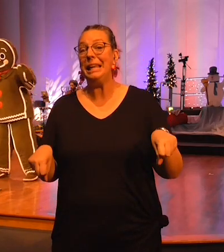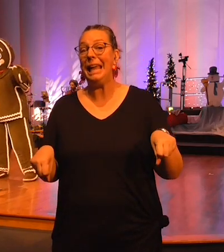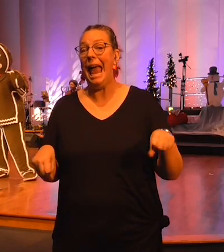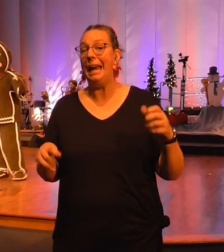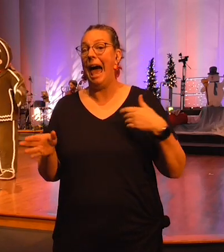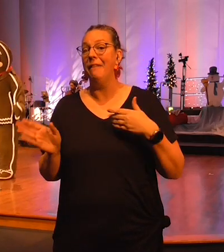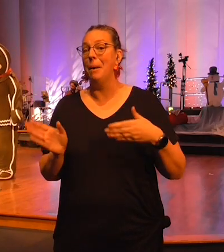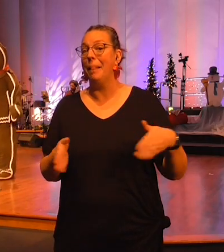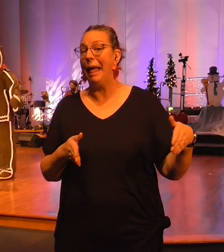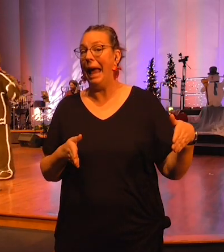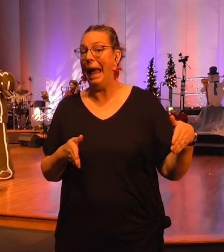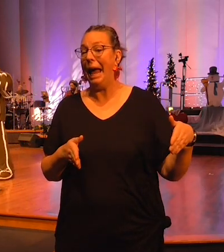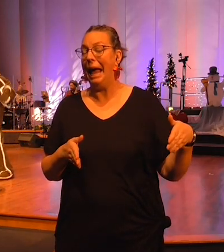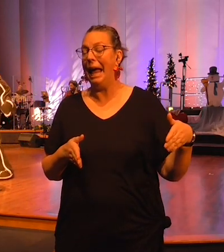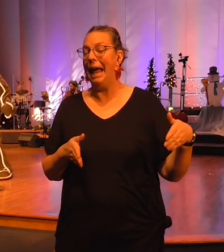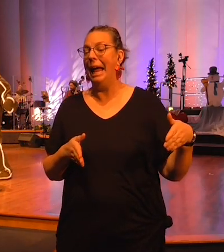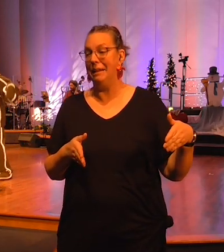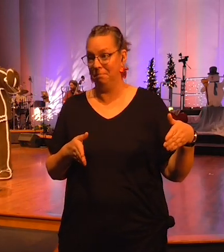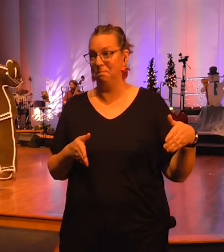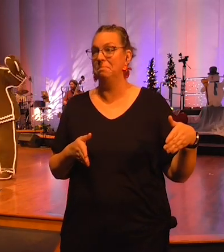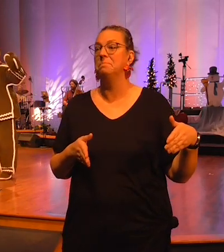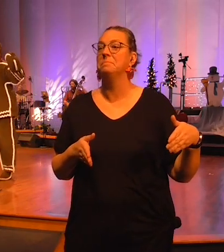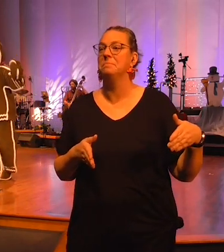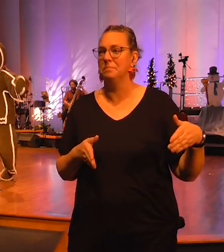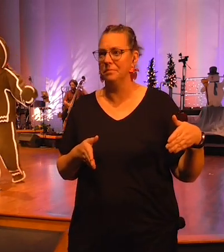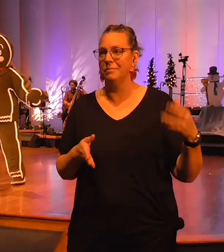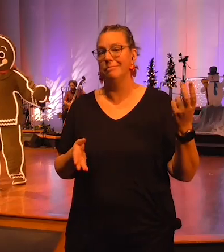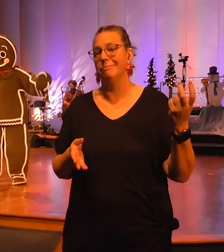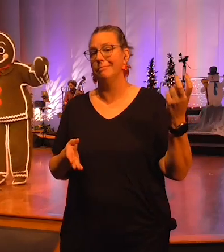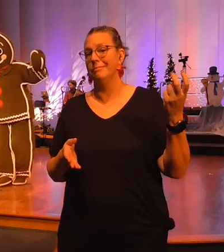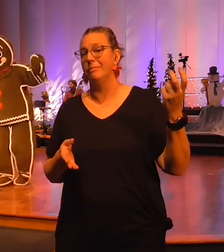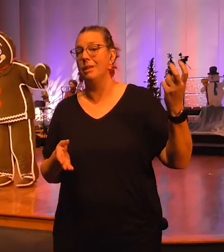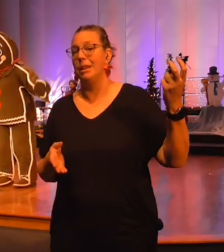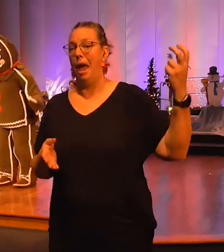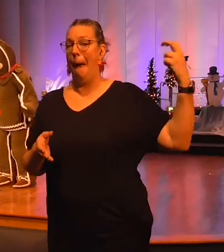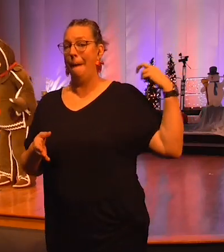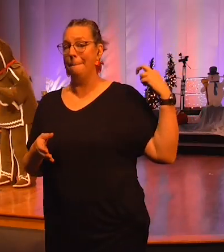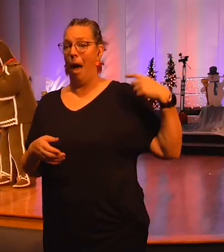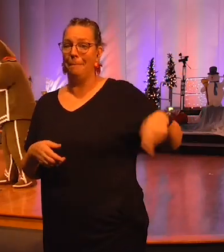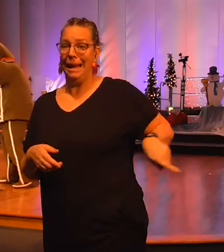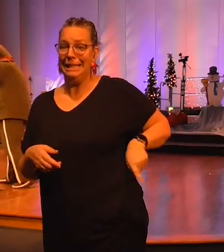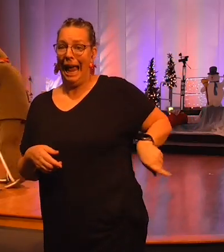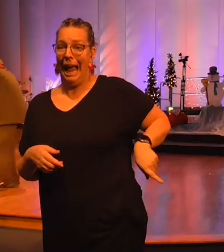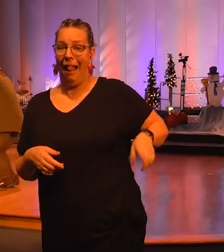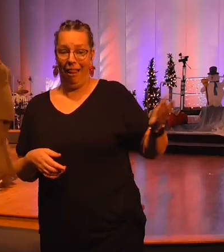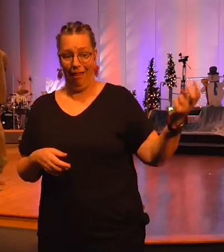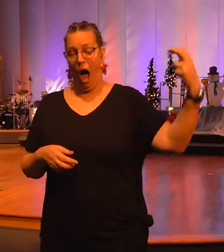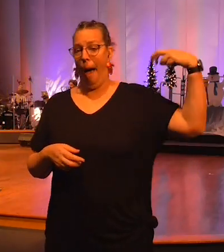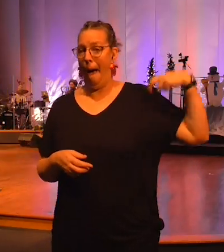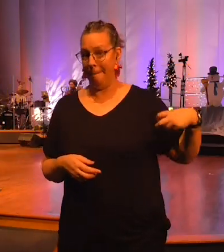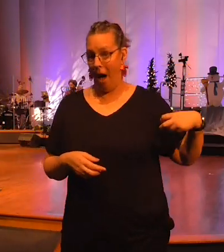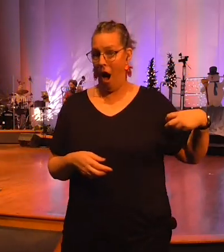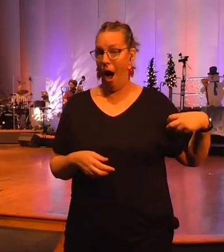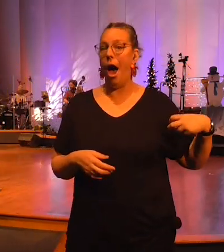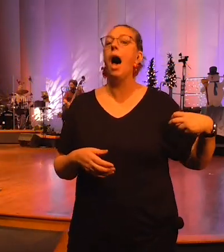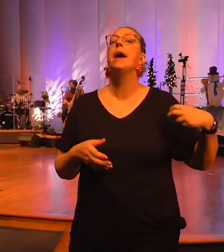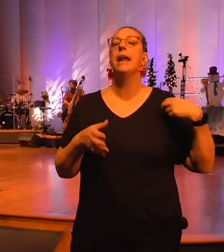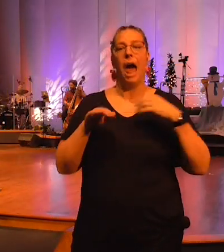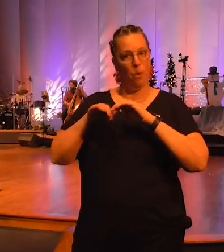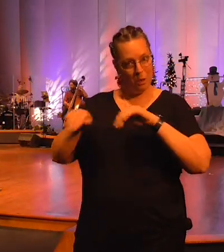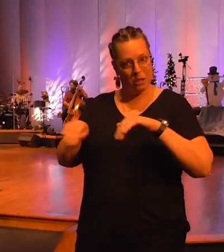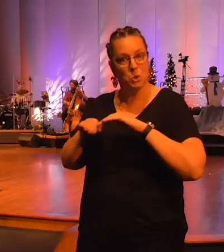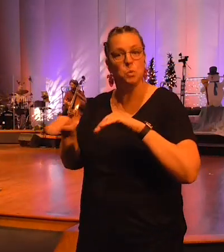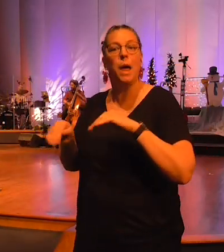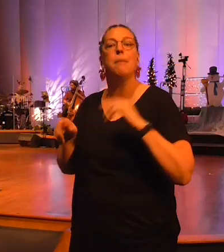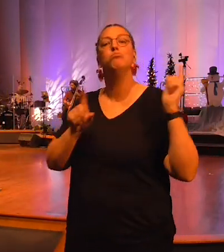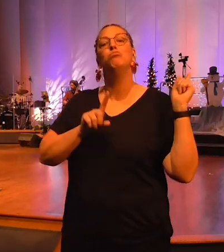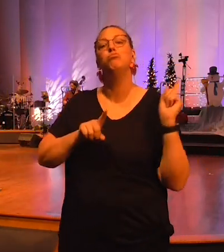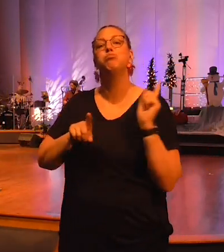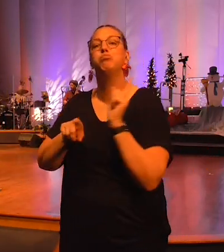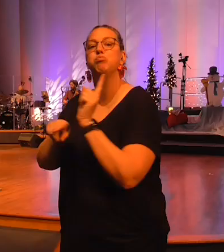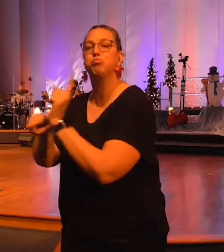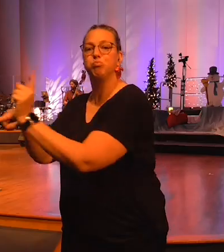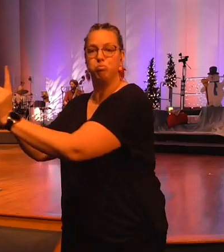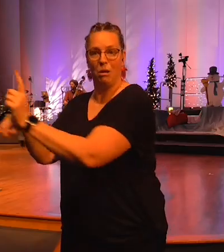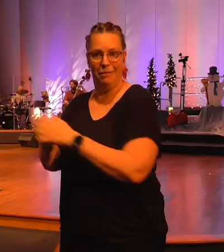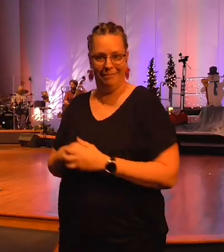fox and he said hey Mr gingerbread man I've got a plan for you hop up by my tail Mr gingerbread man